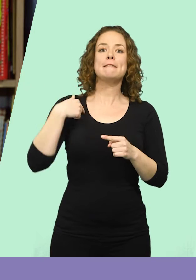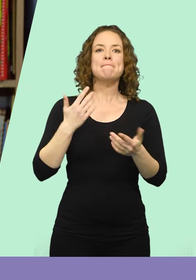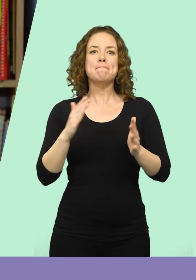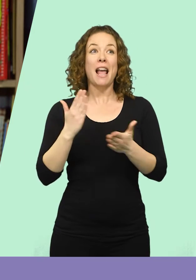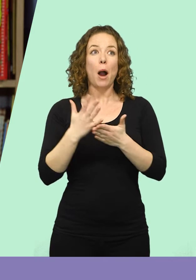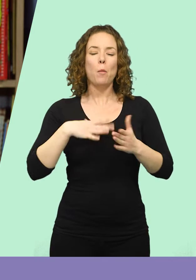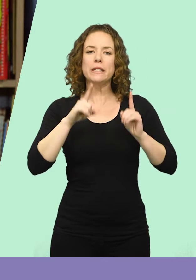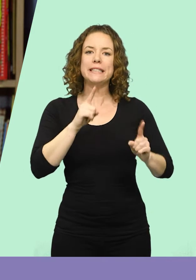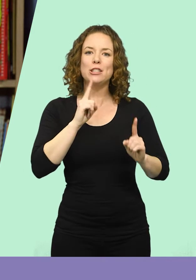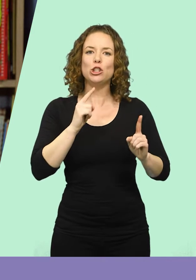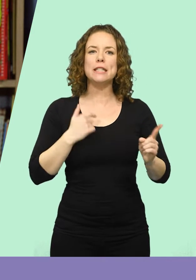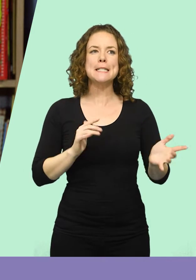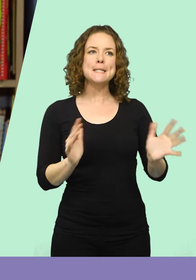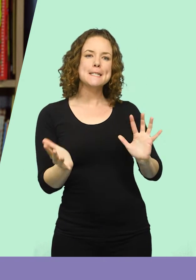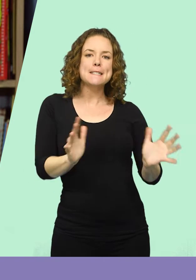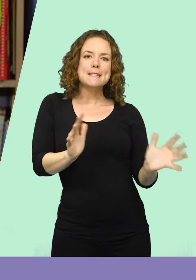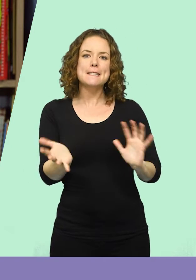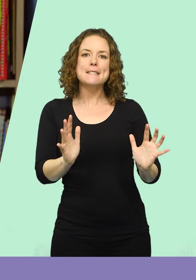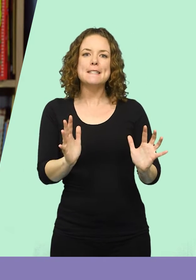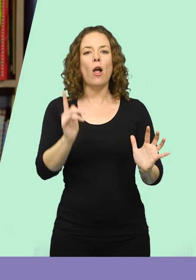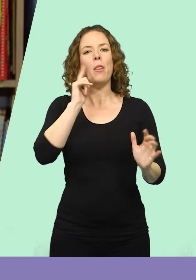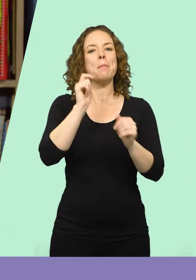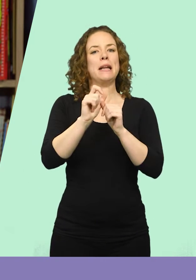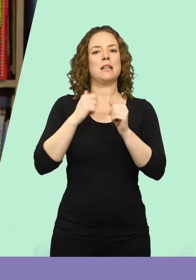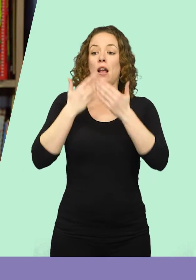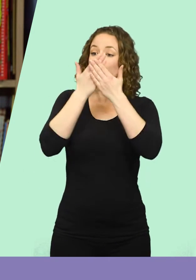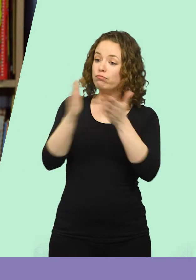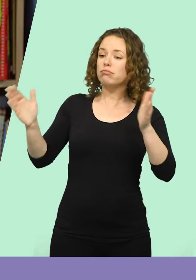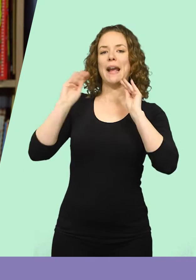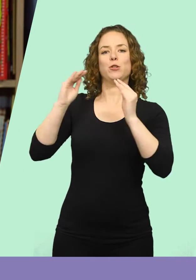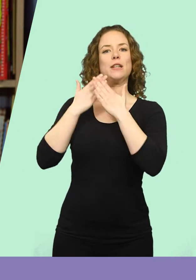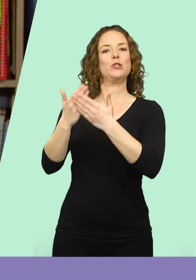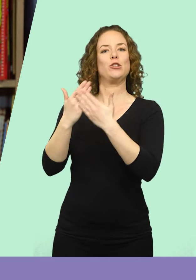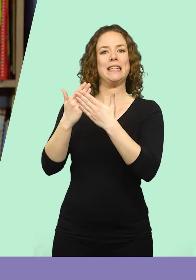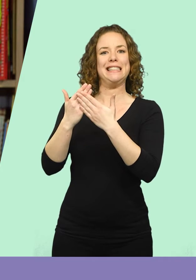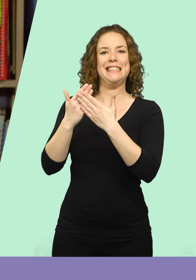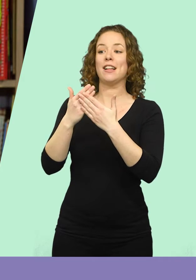wanted to do teaching but I wasn't sure, so I did kind of a broader degree which gave me more options.